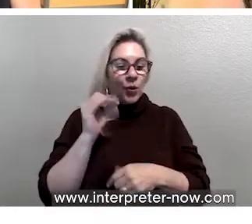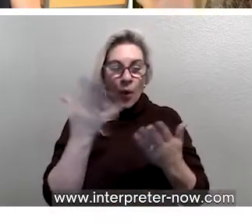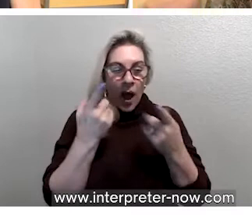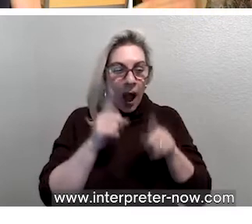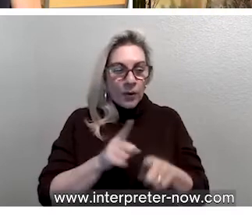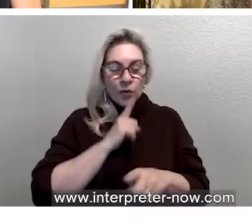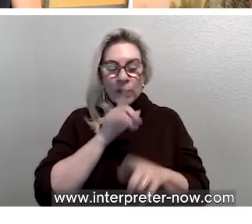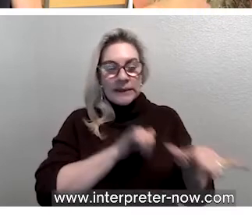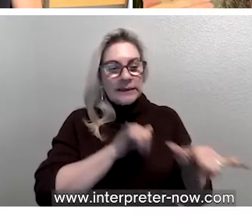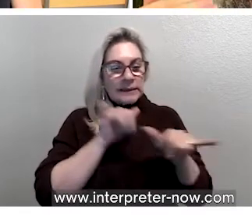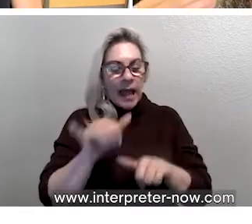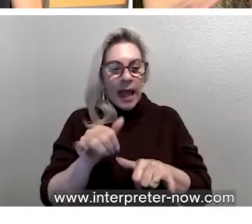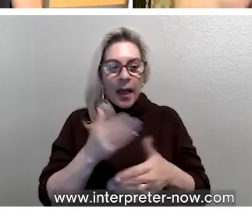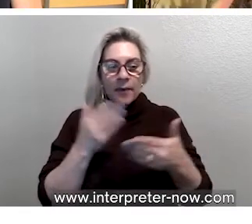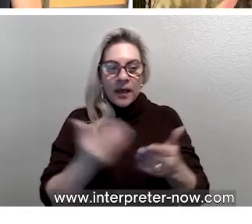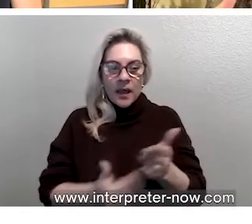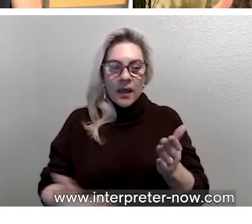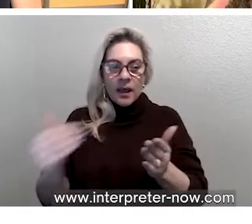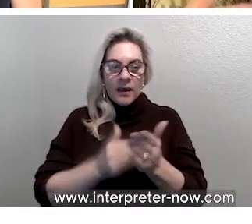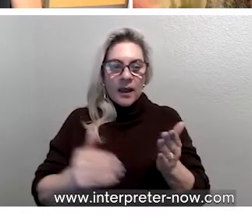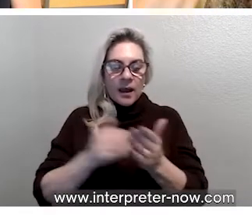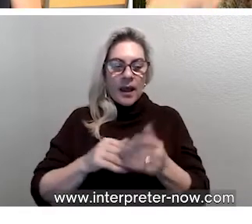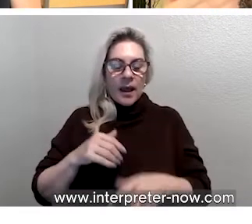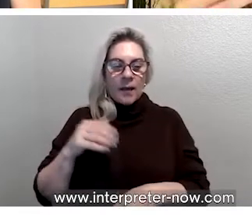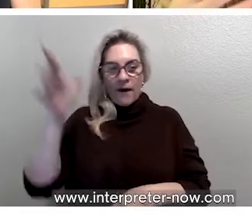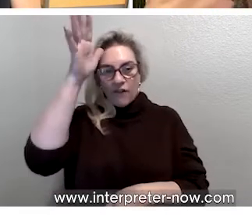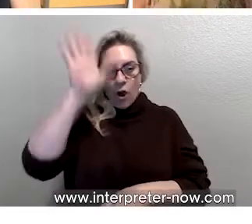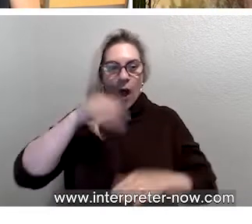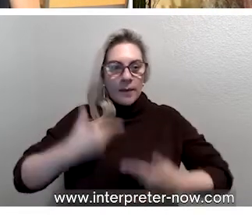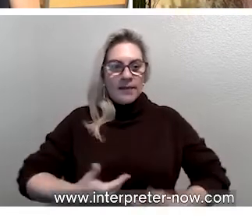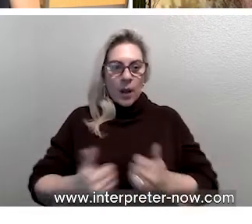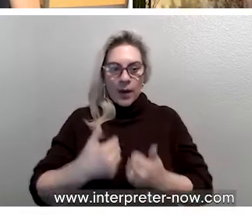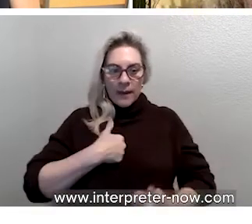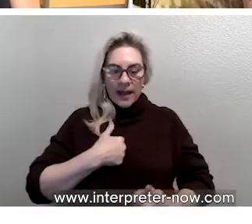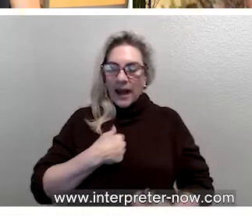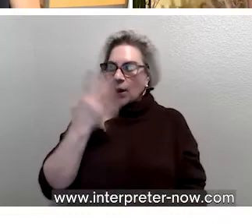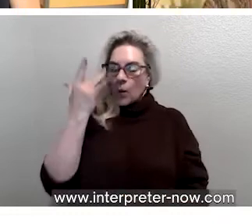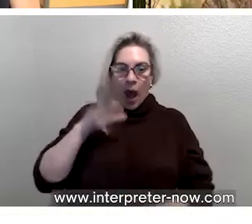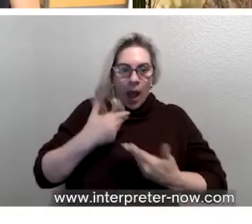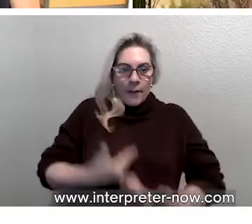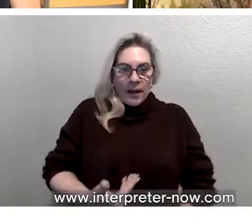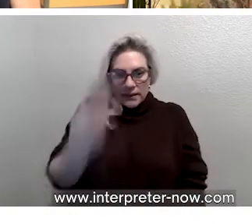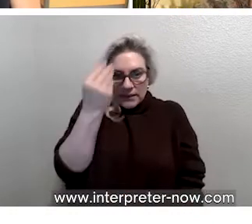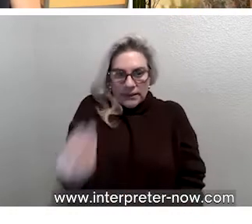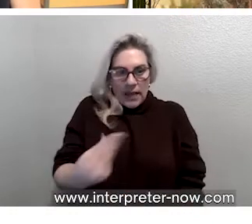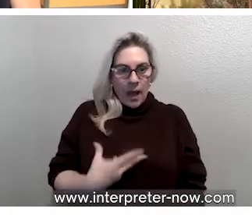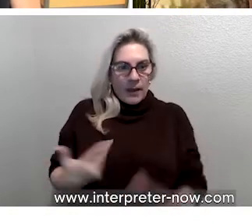It was him being upset with me and me telling him, "Well, if you were upset, why didn't you just tell me." Right?